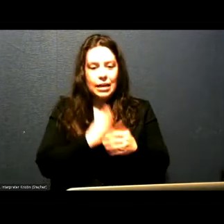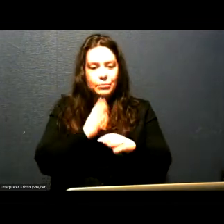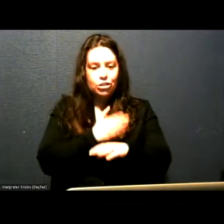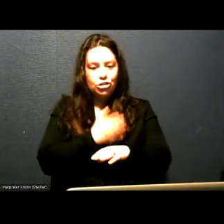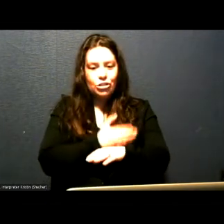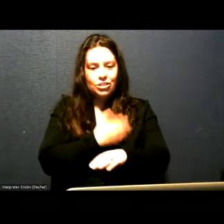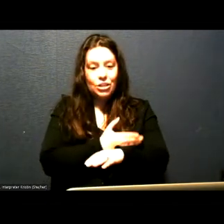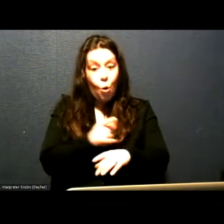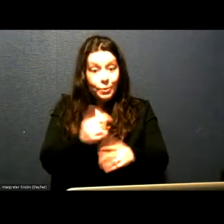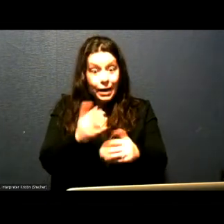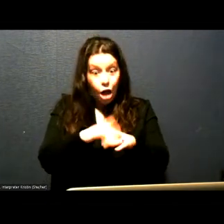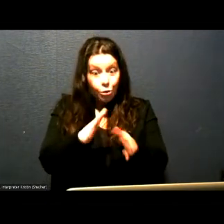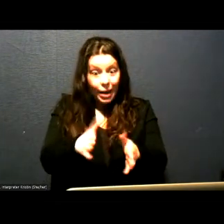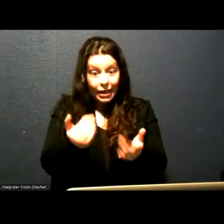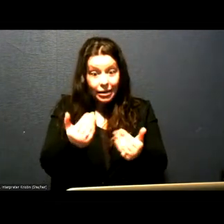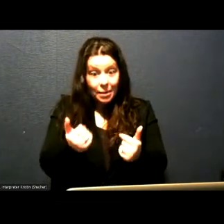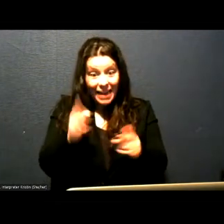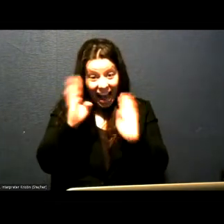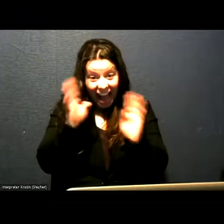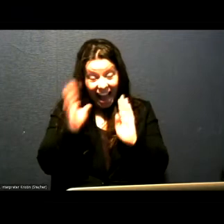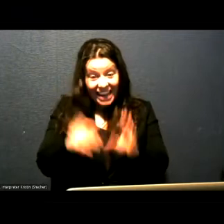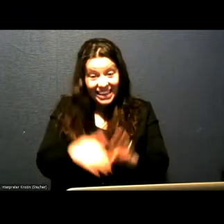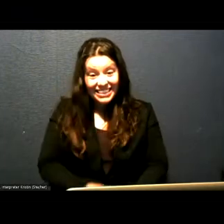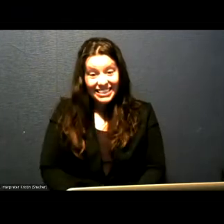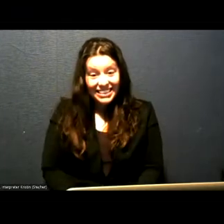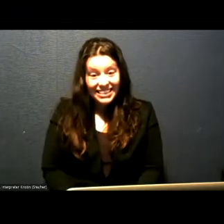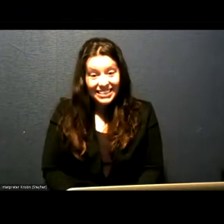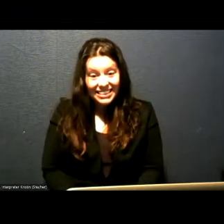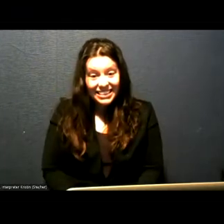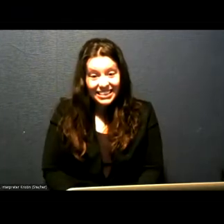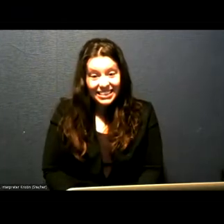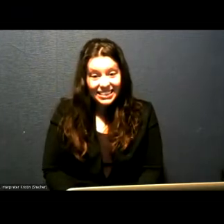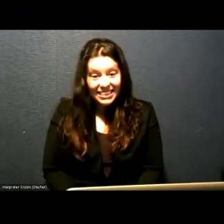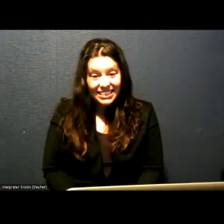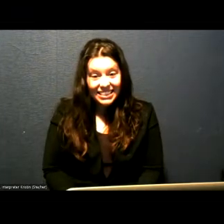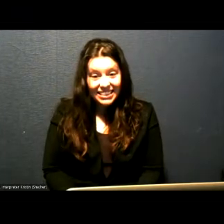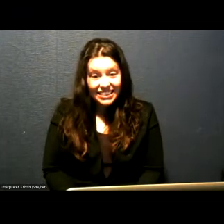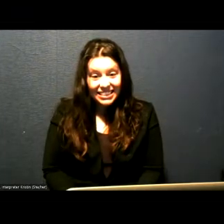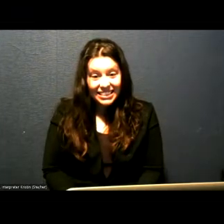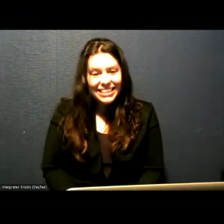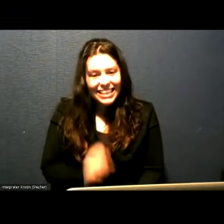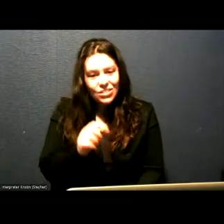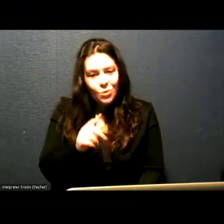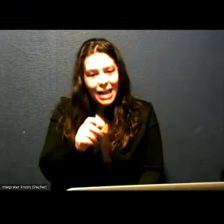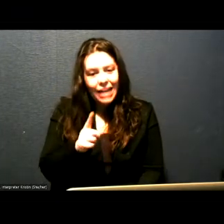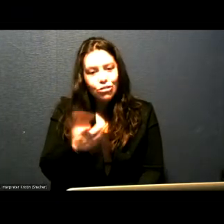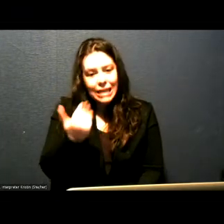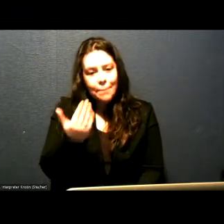they're coming! Hi birds! Hi Hugh! Hi Paps! It's okay, you can just hang out here and I’ll feed you, huh?